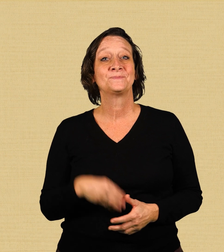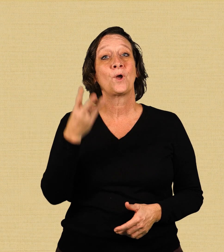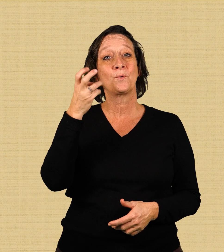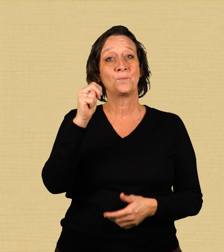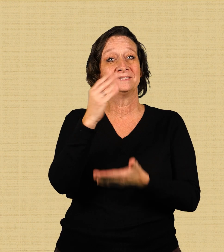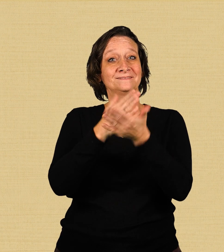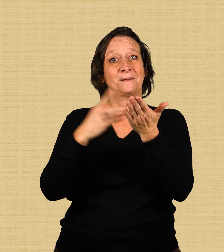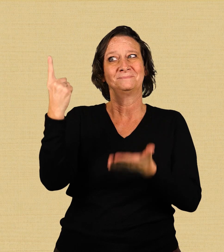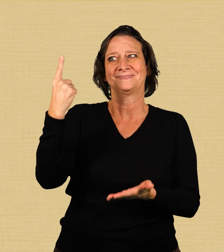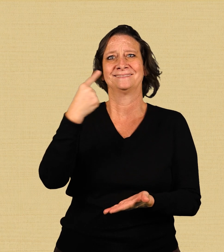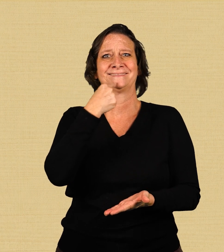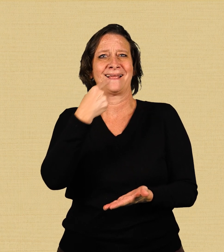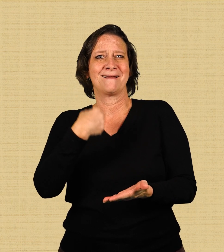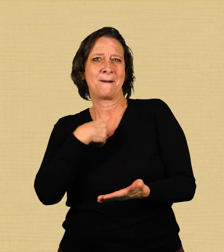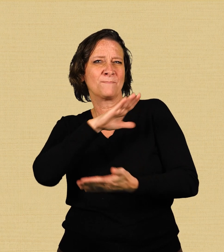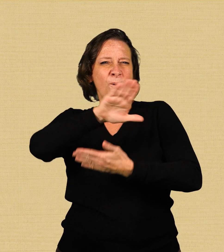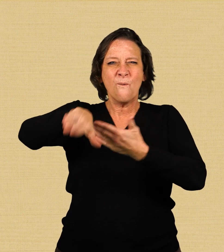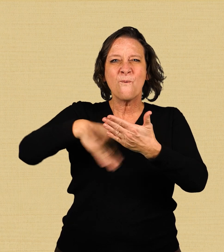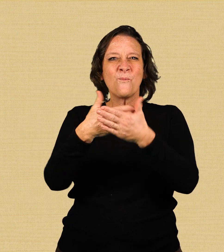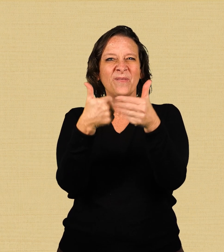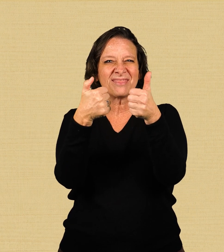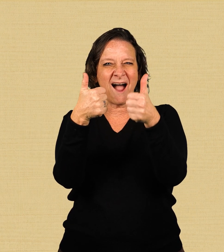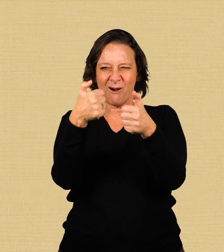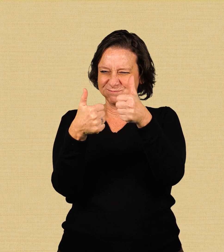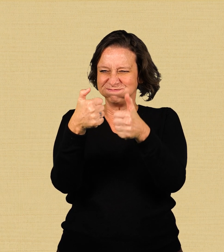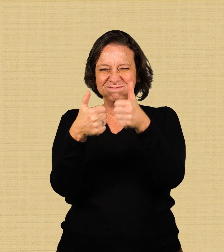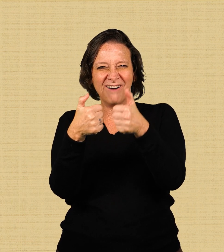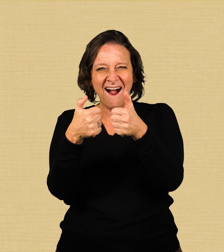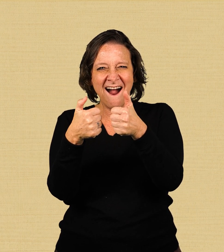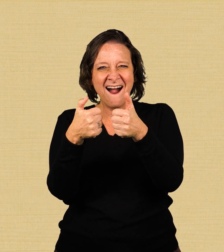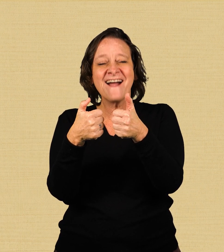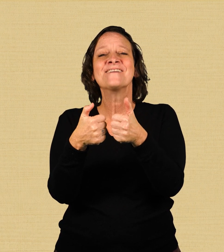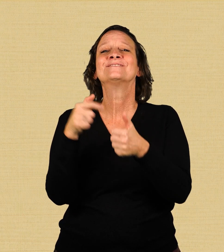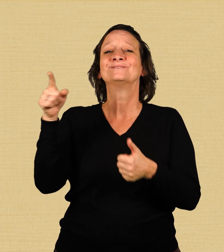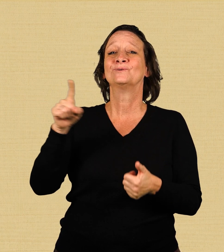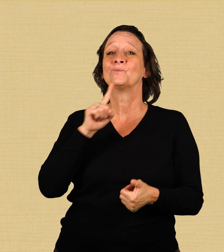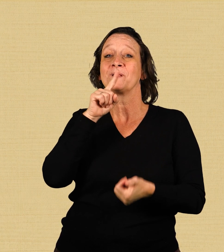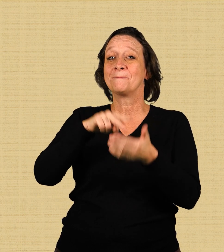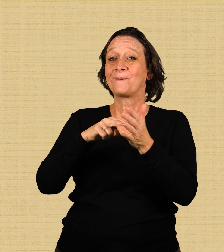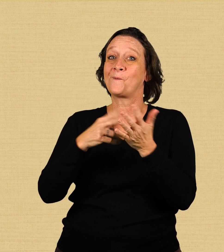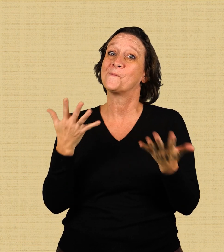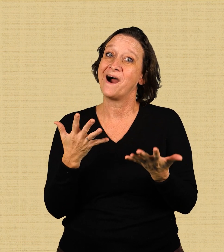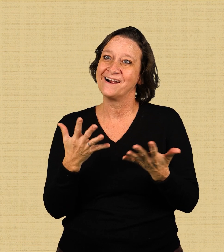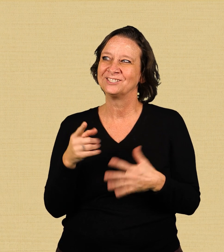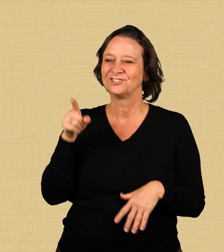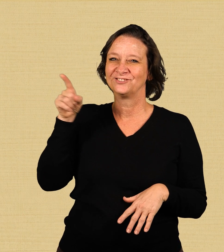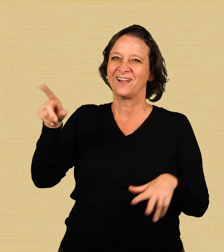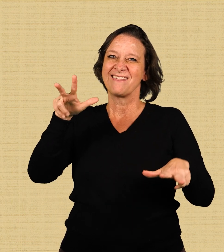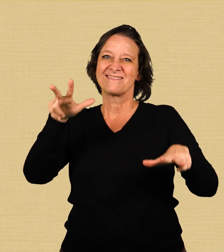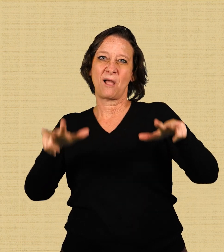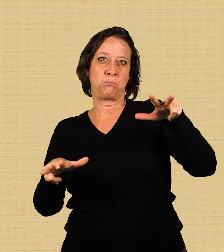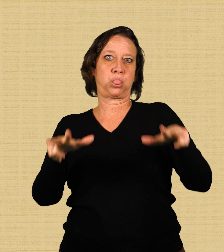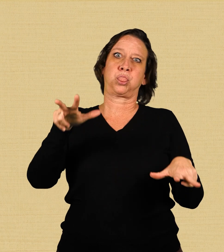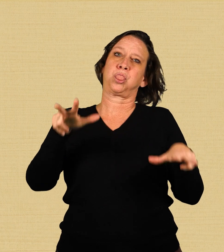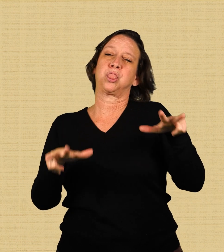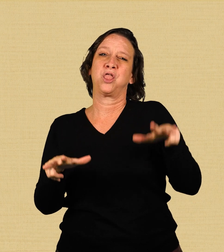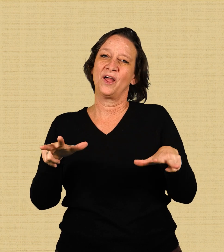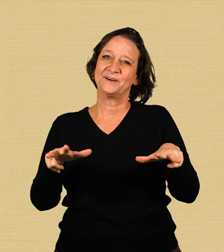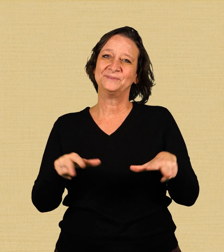When someone says, “I’m all thumbs, she really means that she’s clumsy.